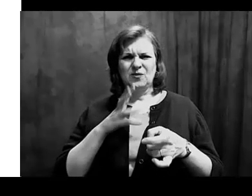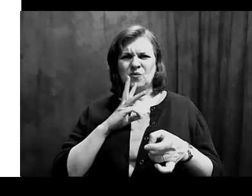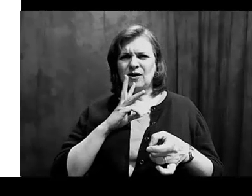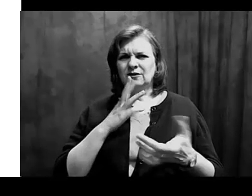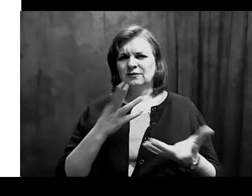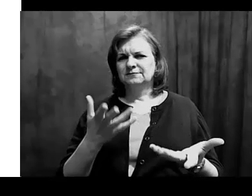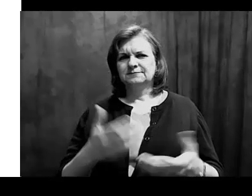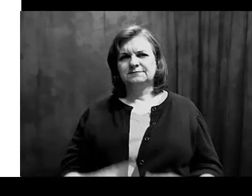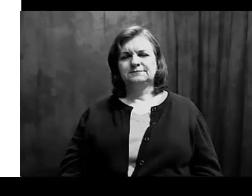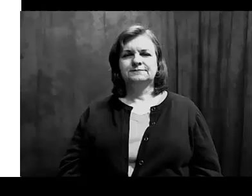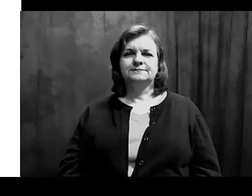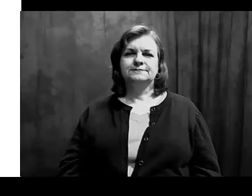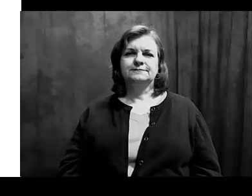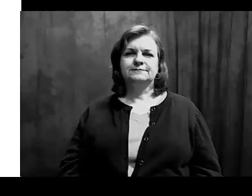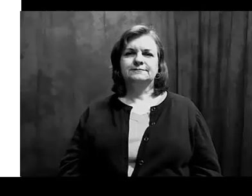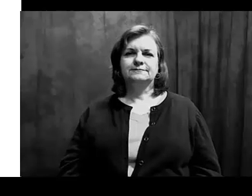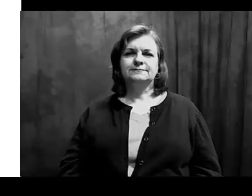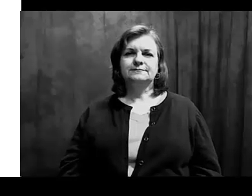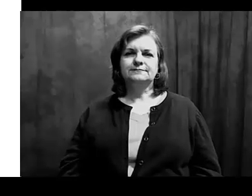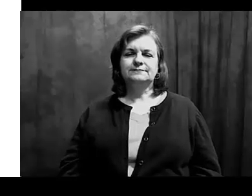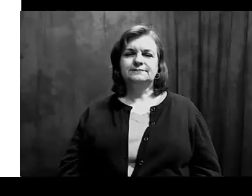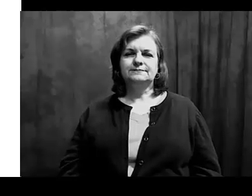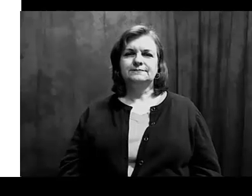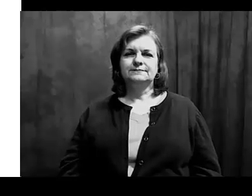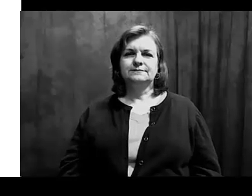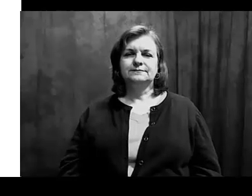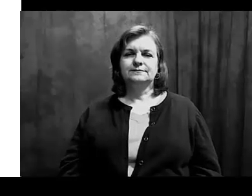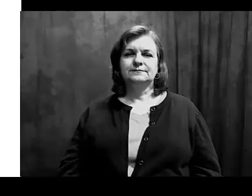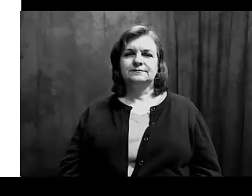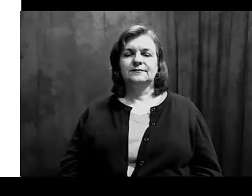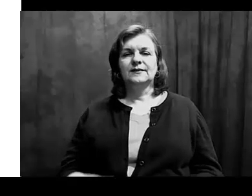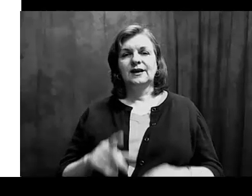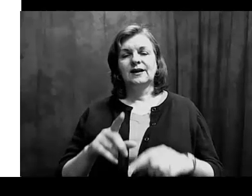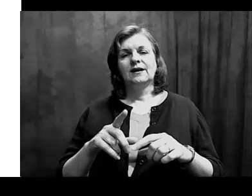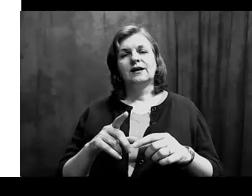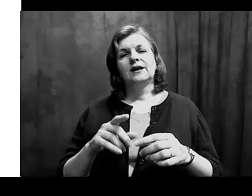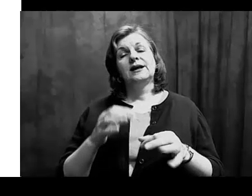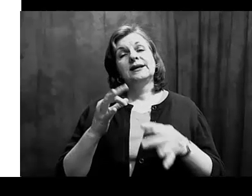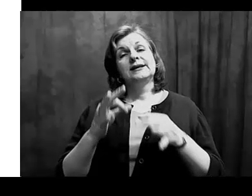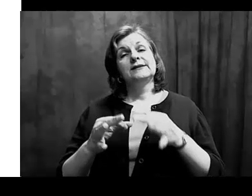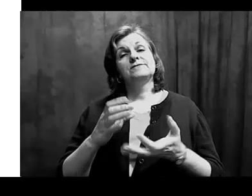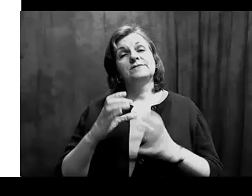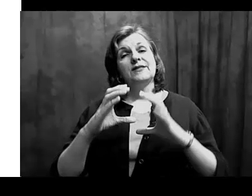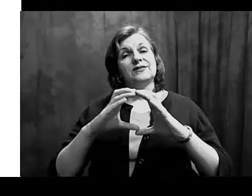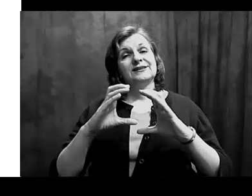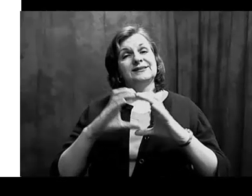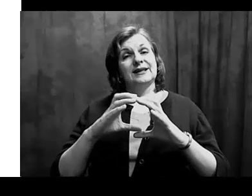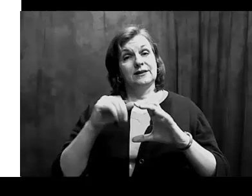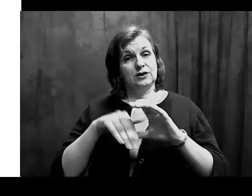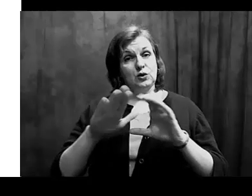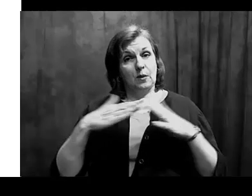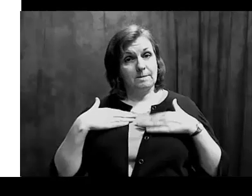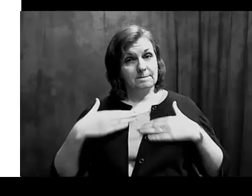known as tonicity -- so what we wanna know is -- what's the concentration of the solute